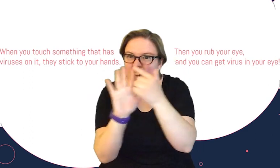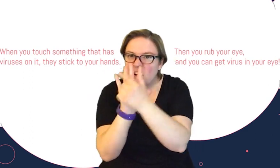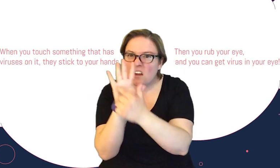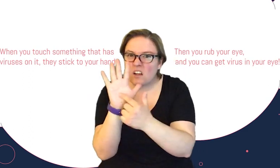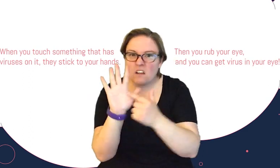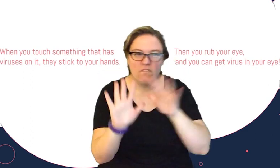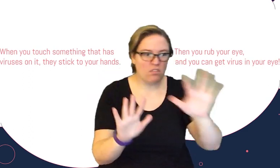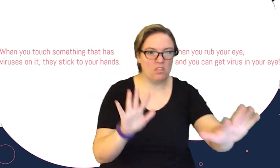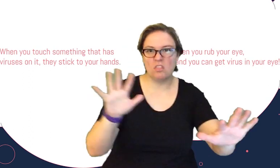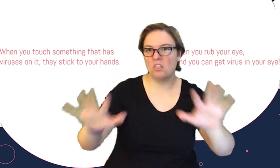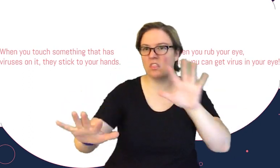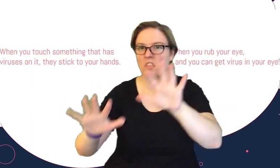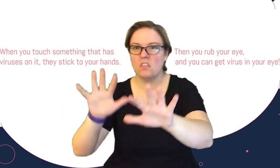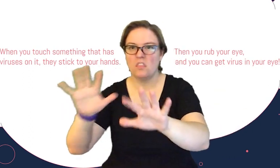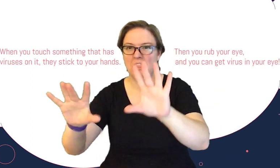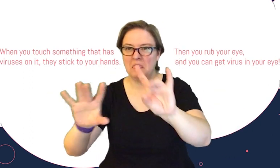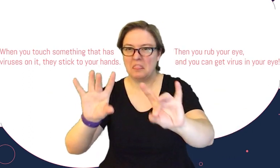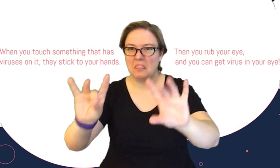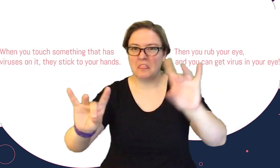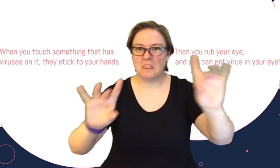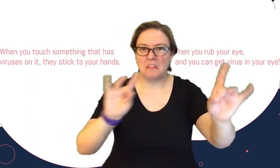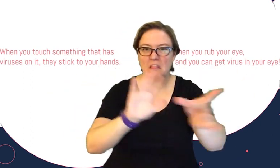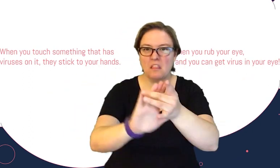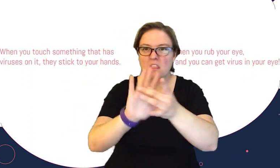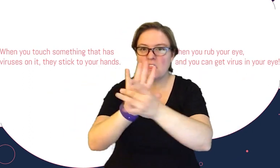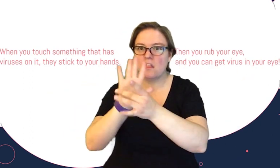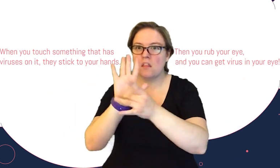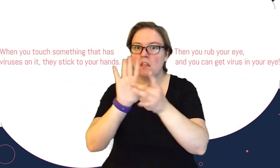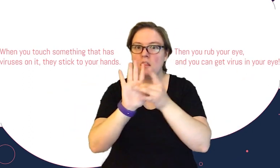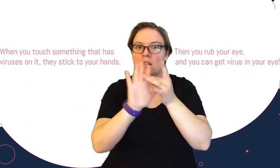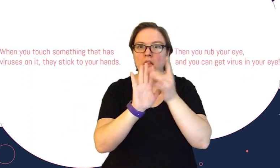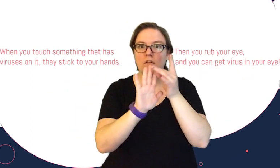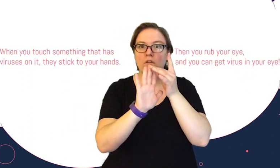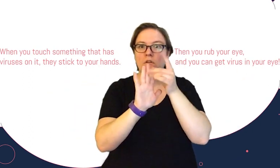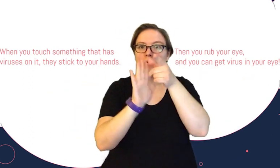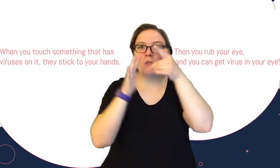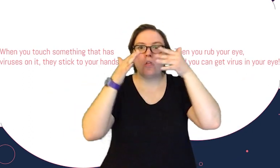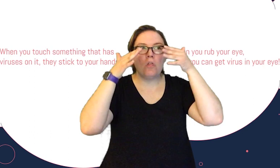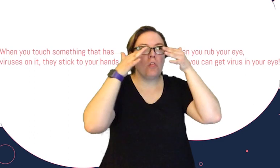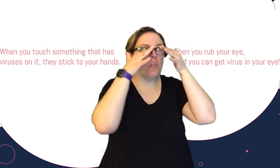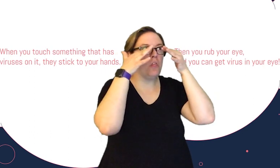When you touch something that has a virus on it,